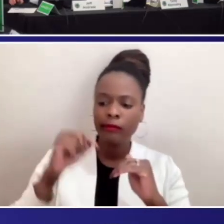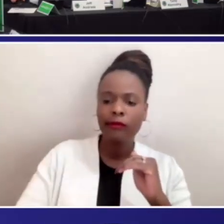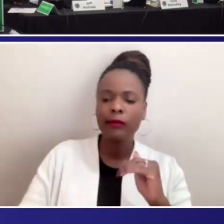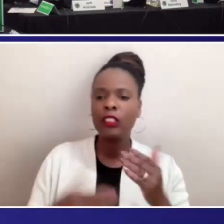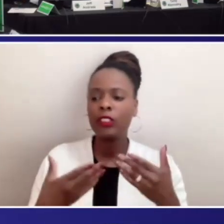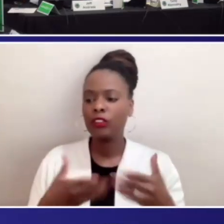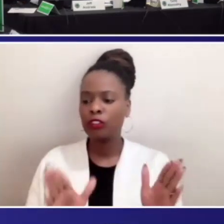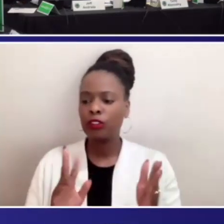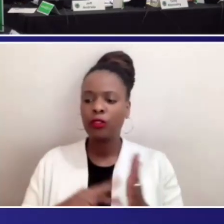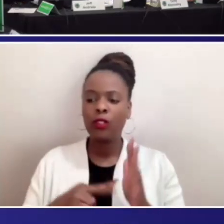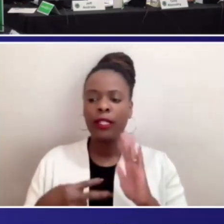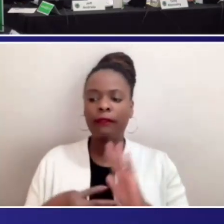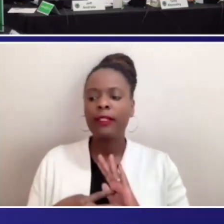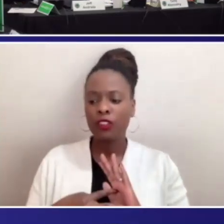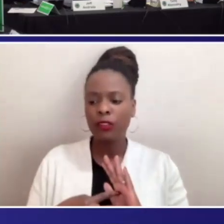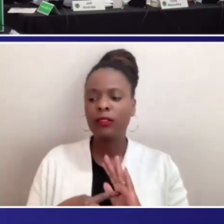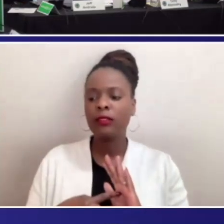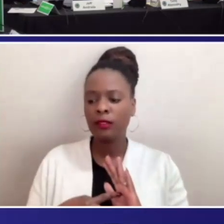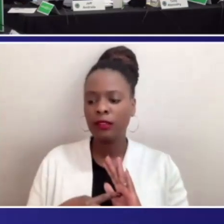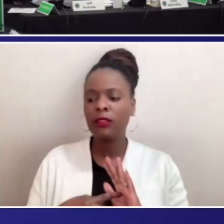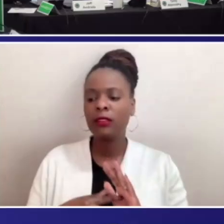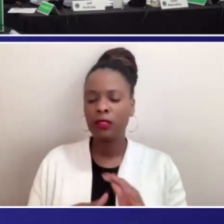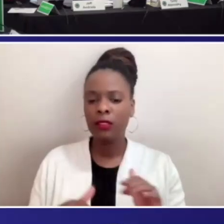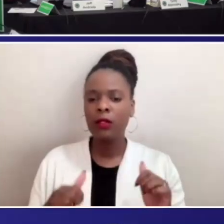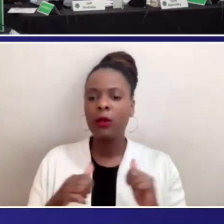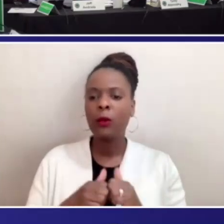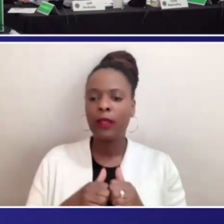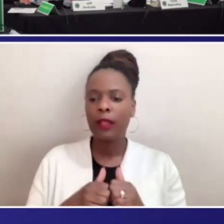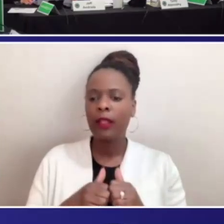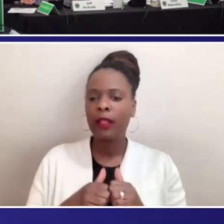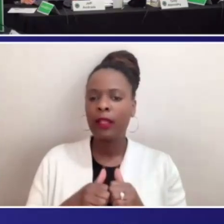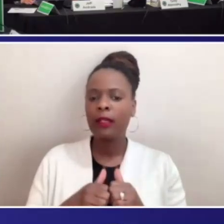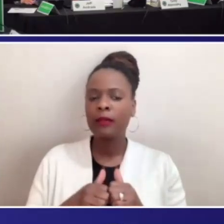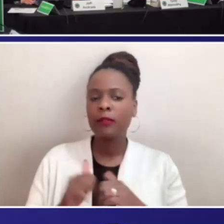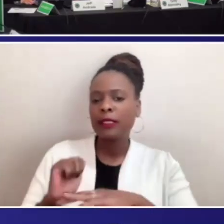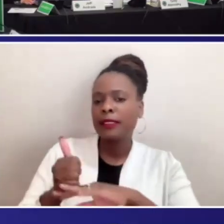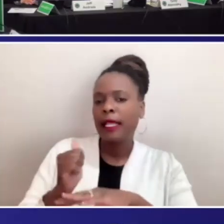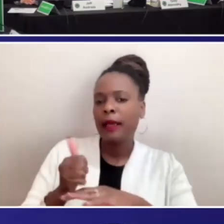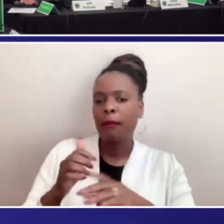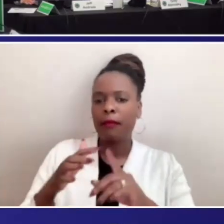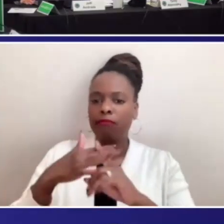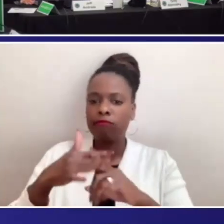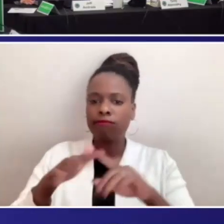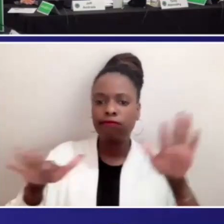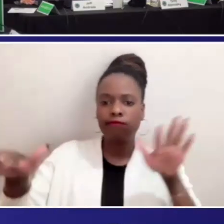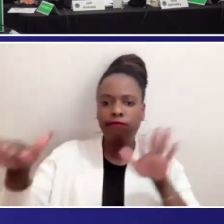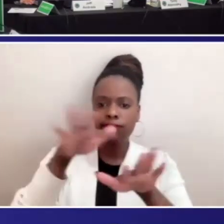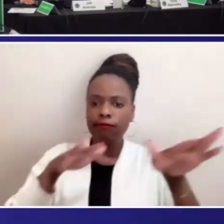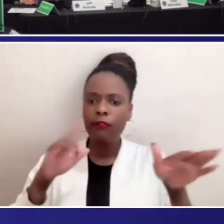we have here along with, you know, just kind of setting the stage for the pieces that need to be defined in